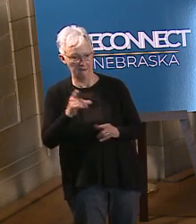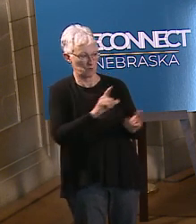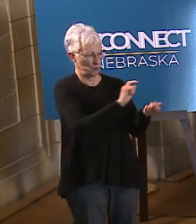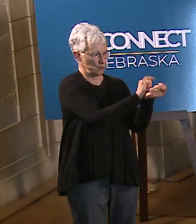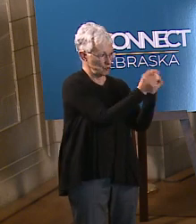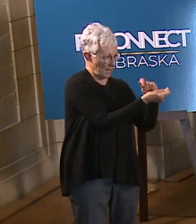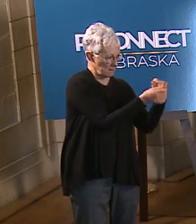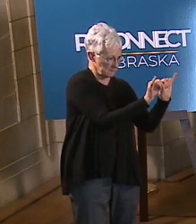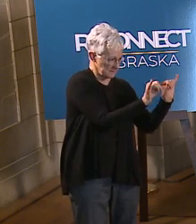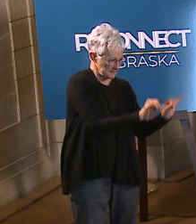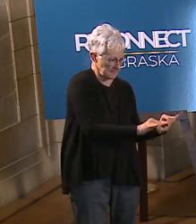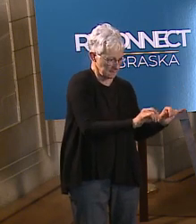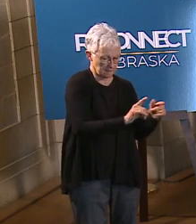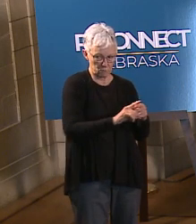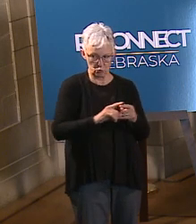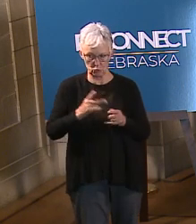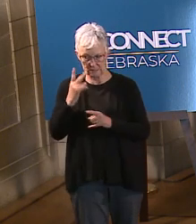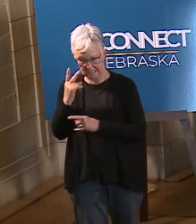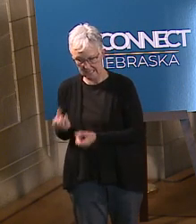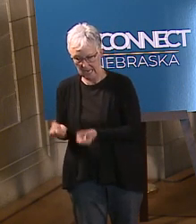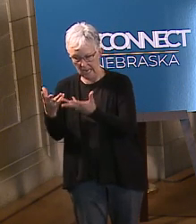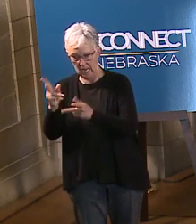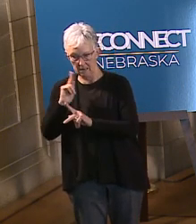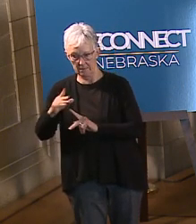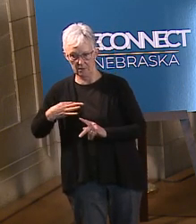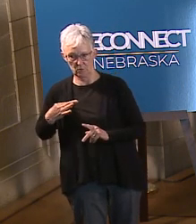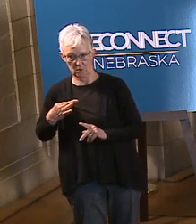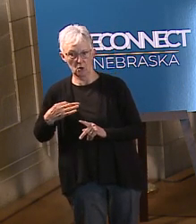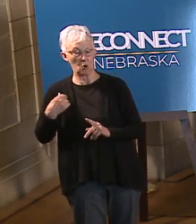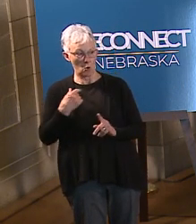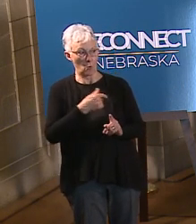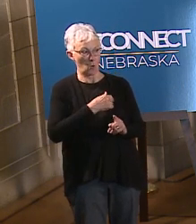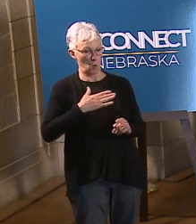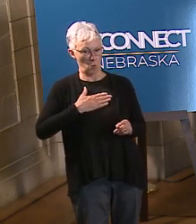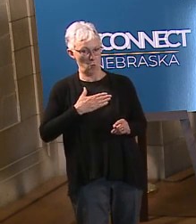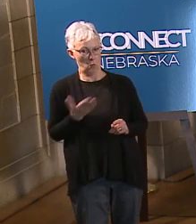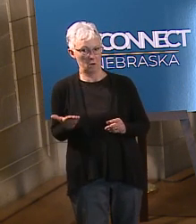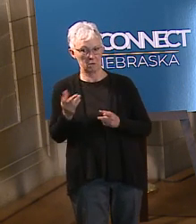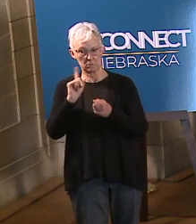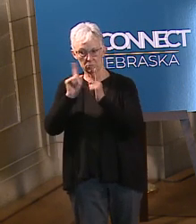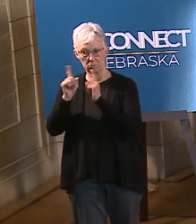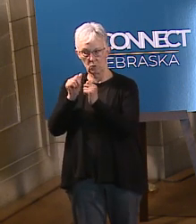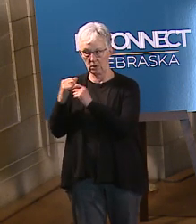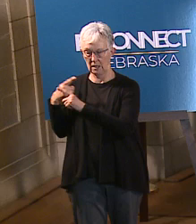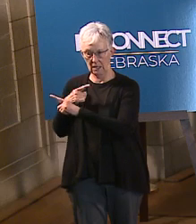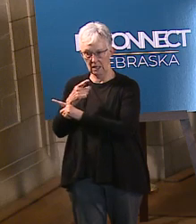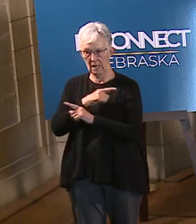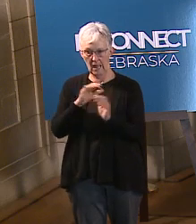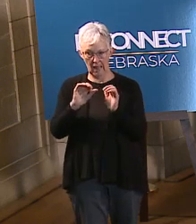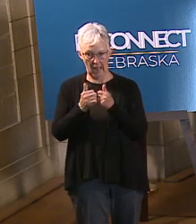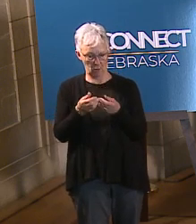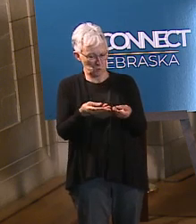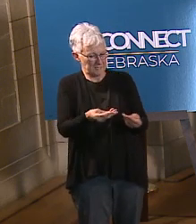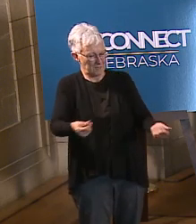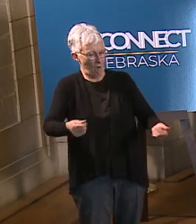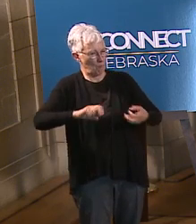AGAIN, IT'S AN ONGOING PROCESS, AS PEOPLE APPLY YOU HAVE TO ADJUST YOUR SYSTEMS AND YOU HAVE TO BE ABLE TO DO THAT.